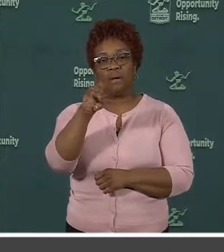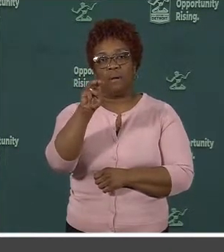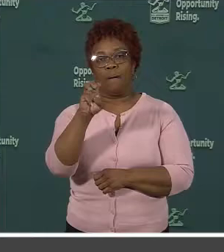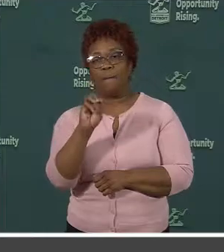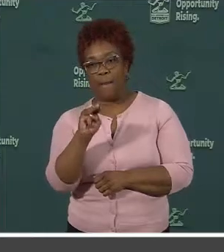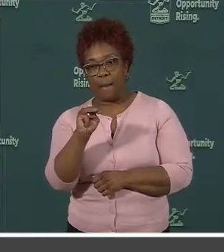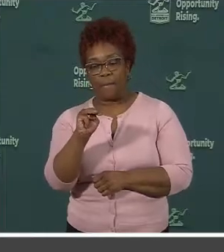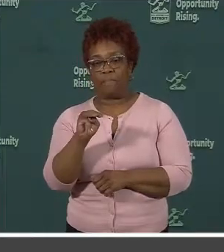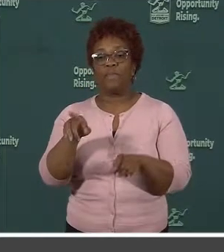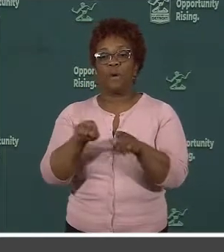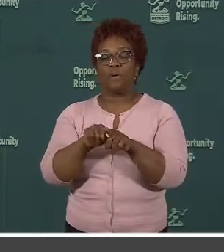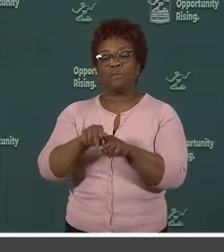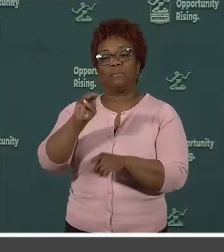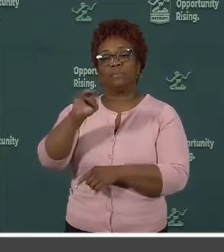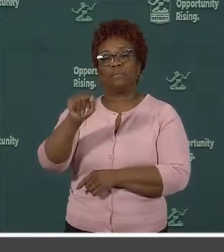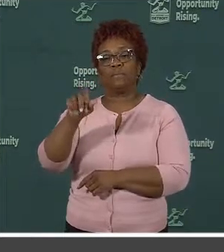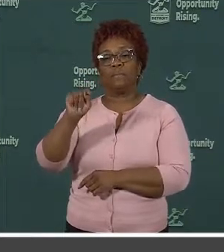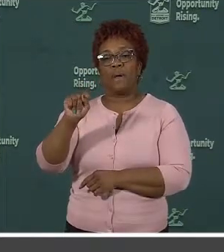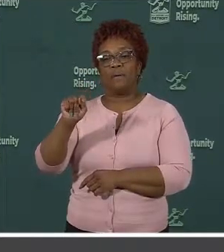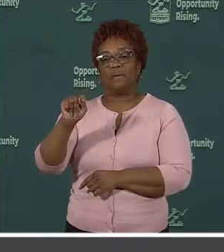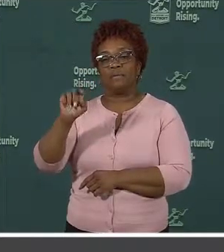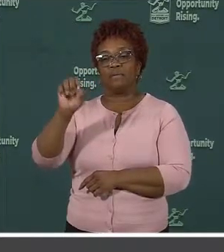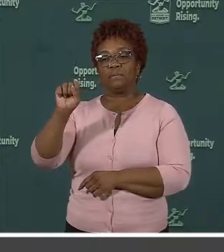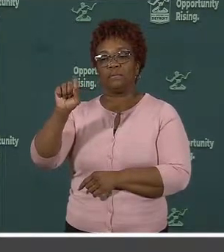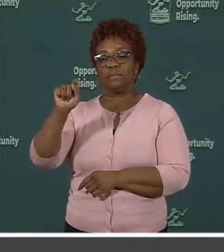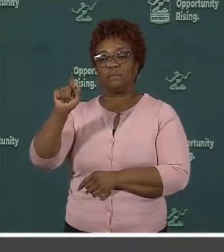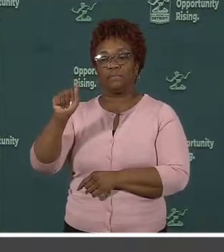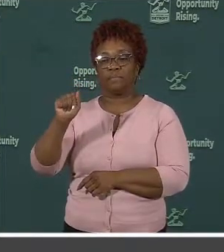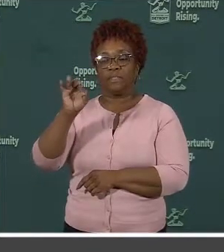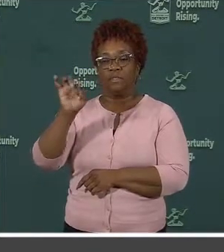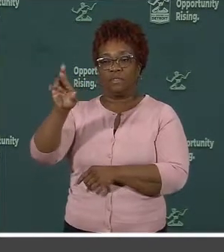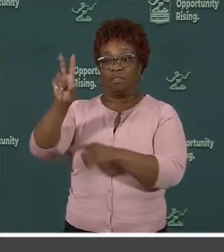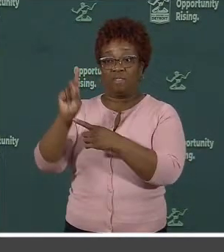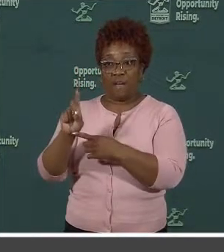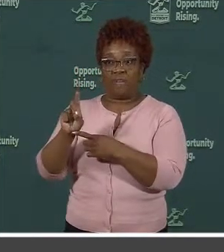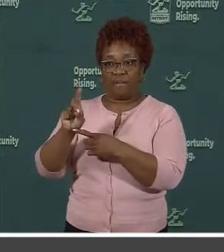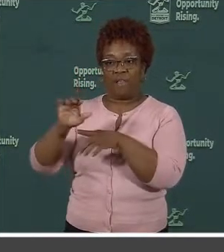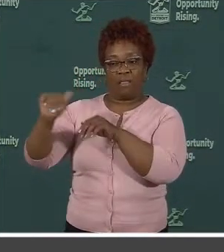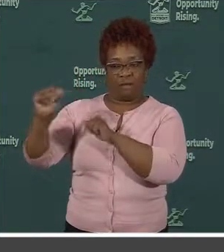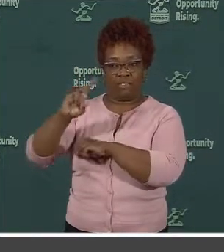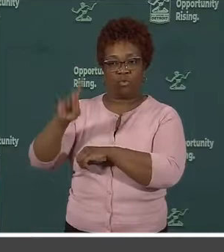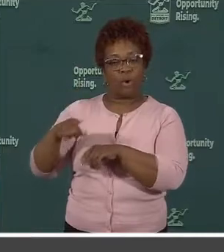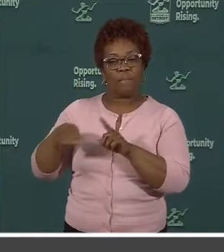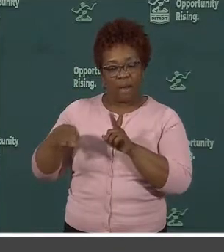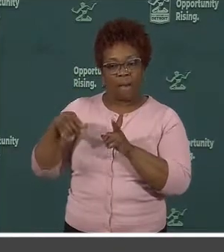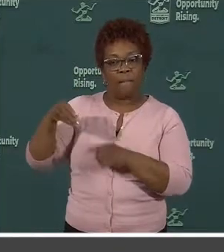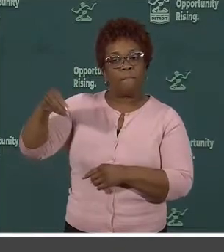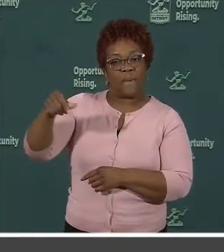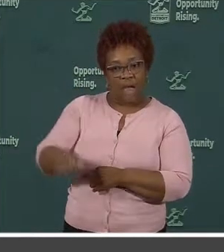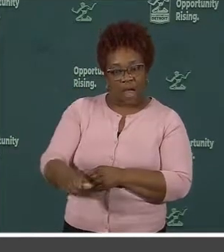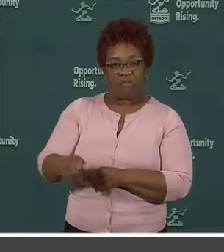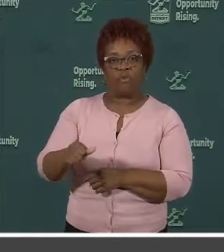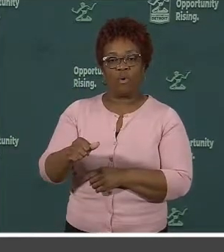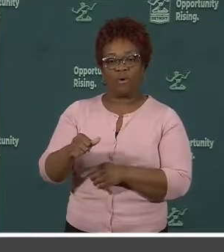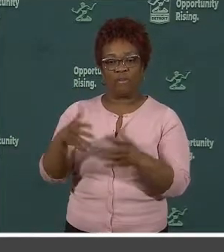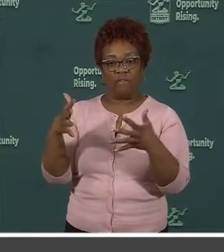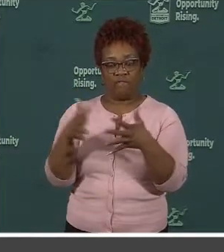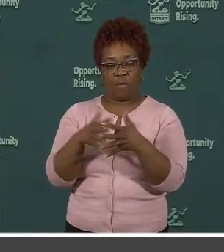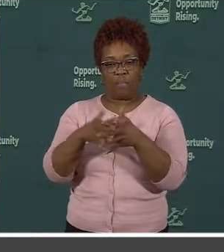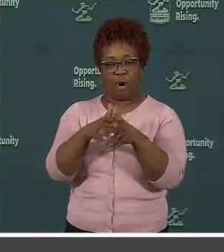FOR THAT FOOTBALL FIELD BUT THEY'RE RUNNING A REC CENTER THAT HAS REALLY HELPED THE REBIRTH OF THAT NEIGHBORHOOD